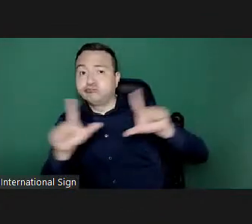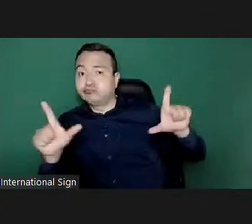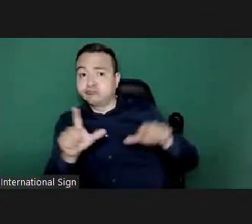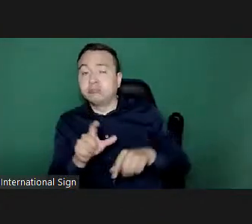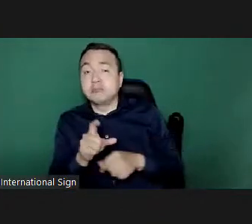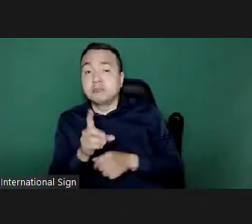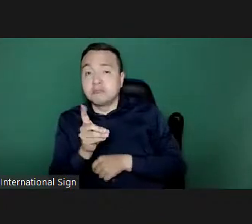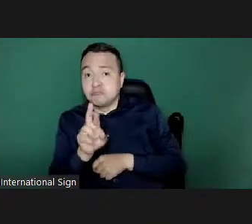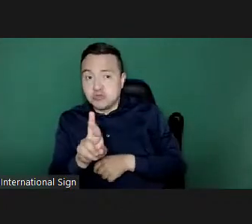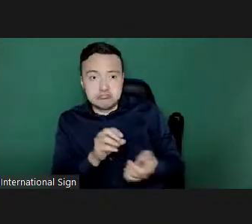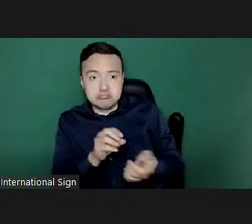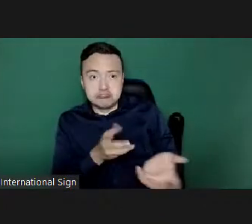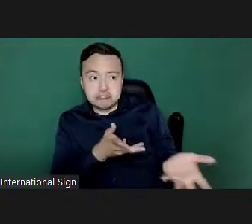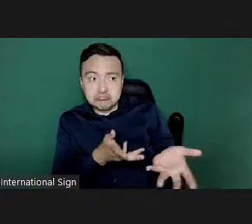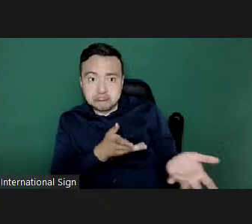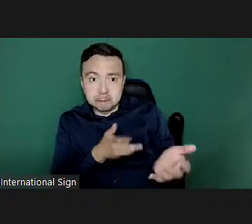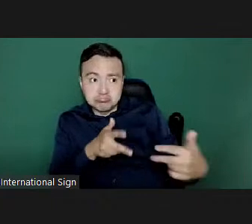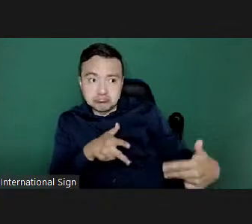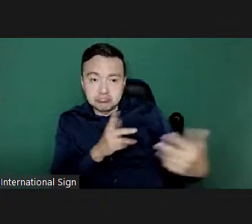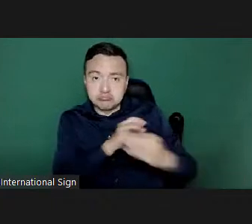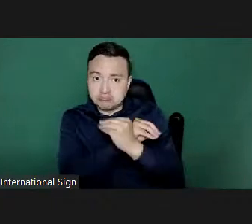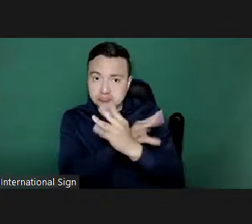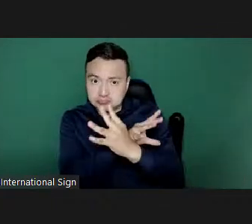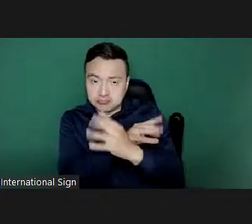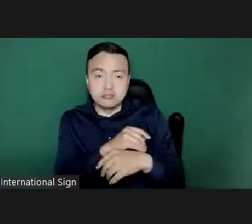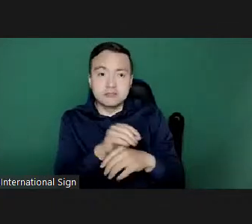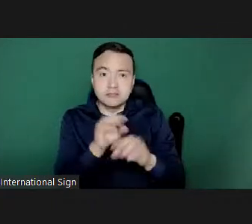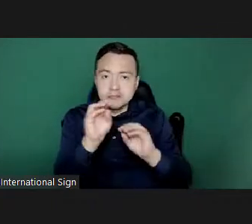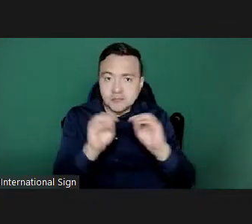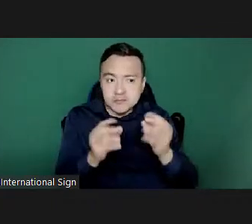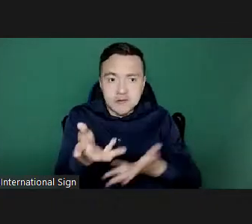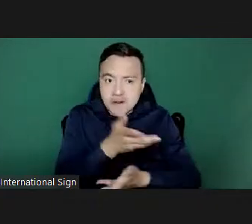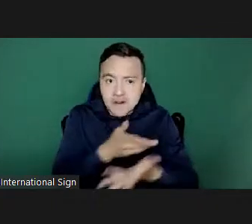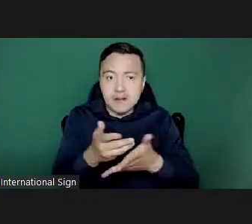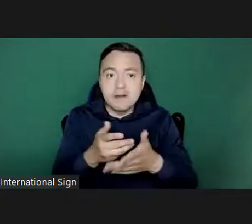. Information is absolutely key to this process.